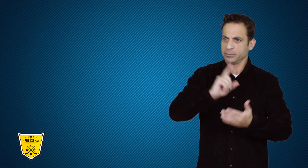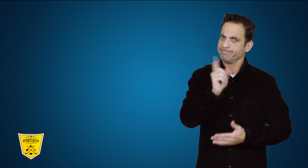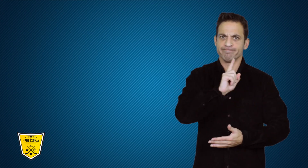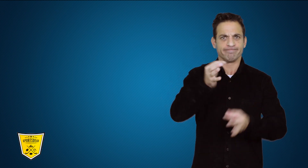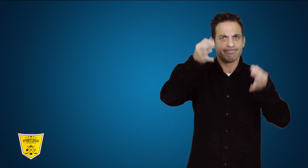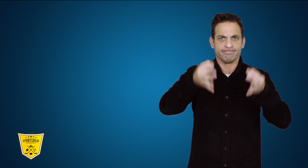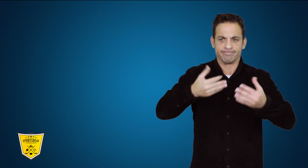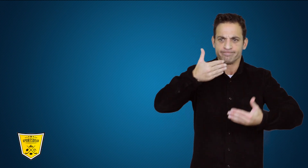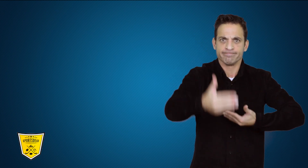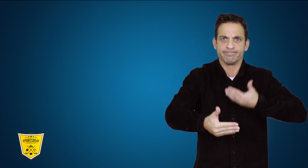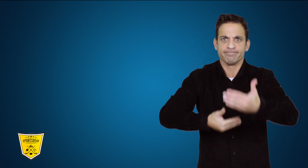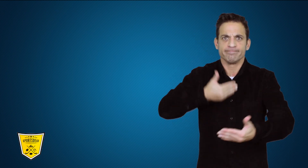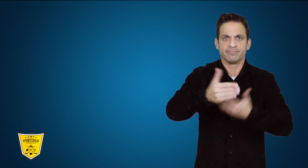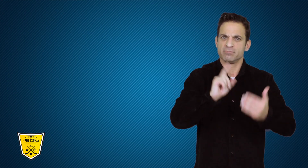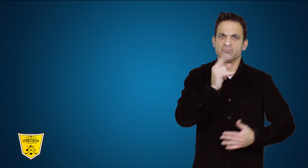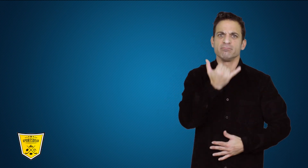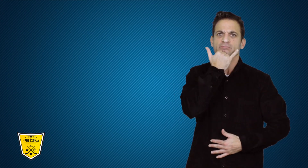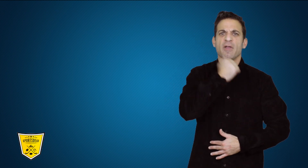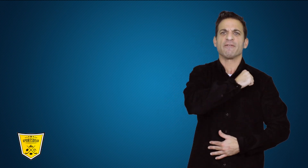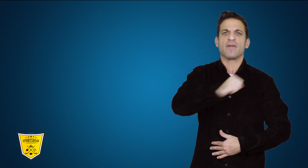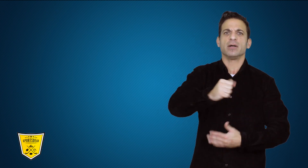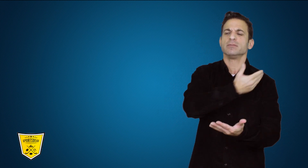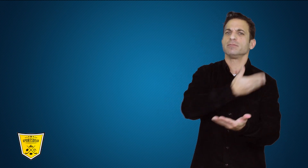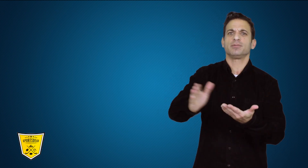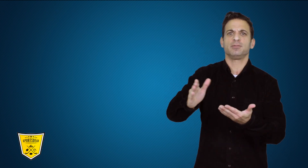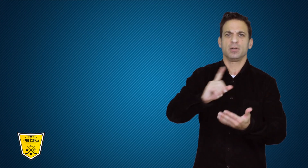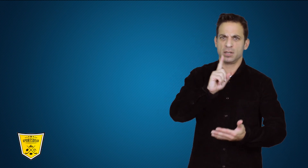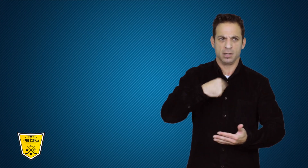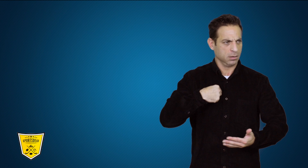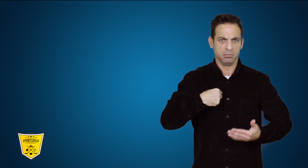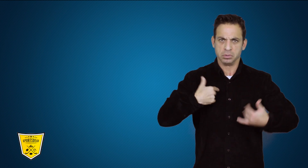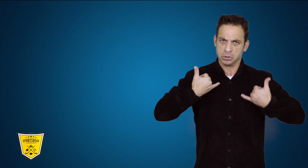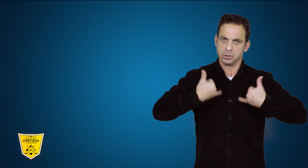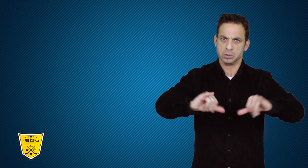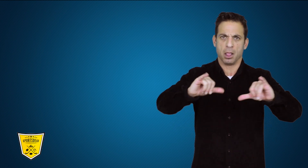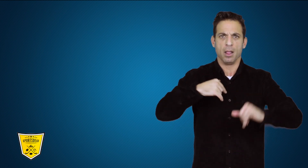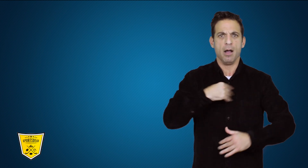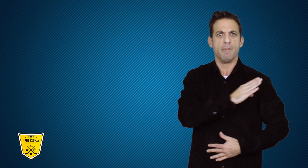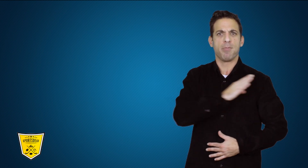not legally removed from the Board, and still consider themselves